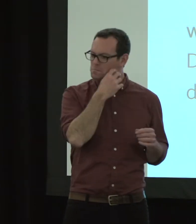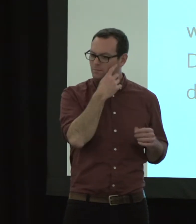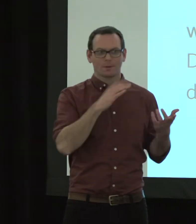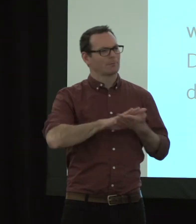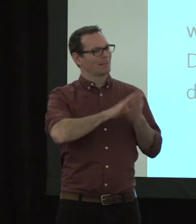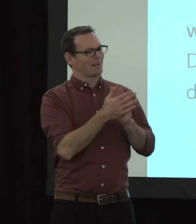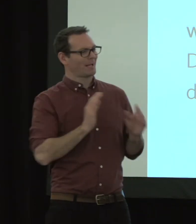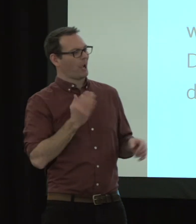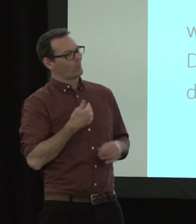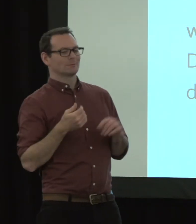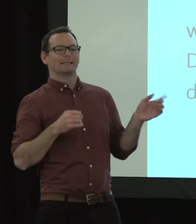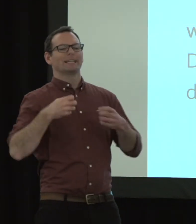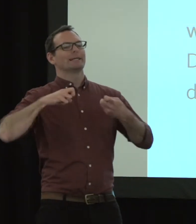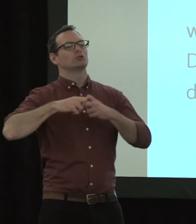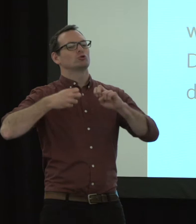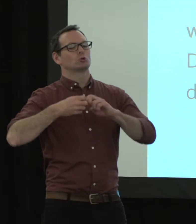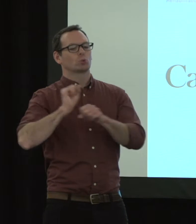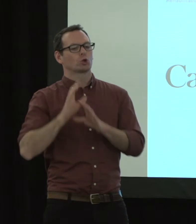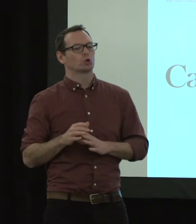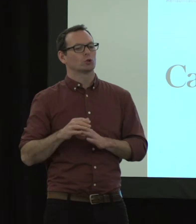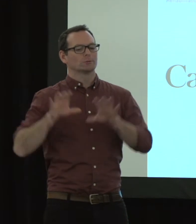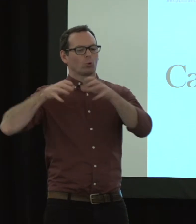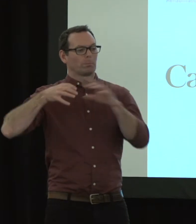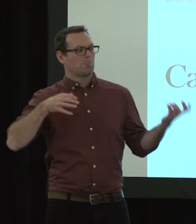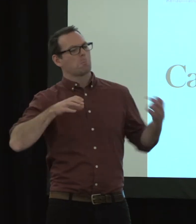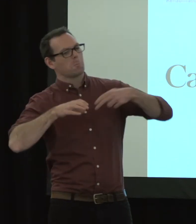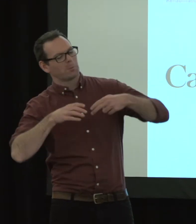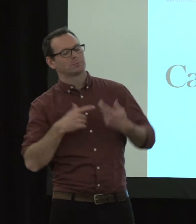He is a member of our Research Action Committee with the Ontario Network of